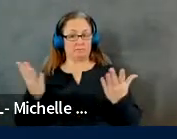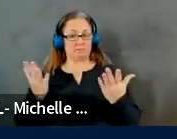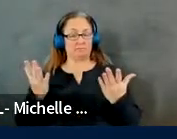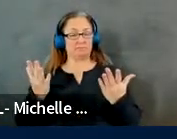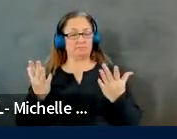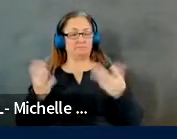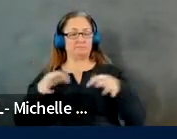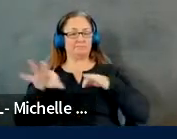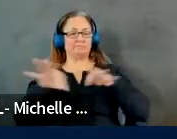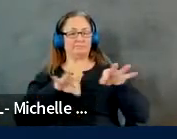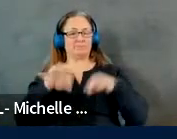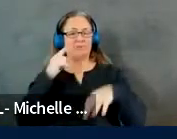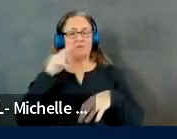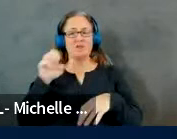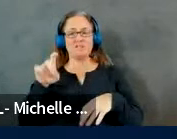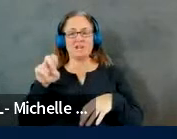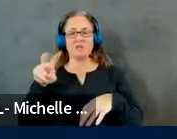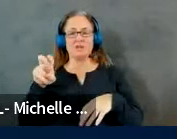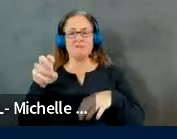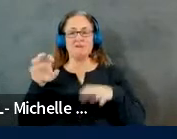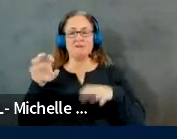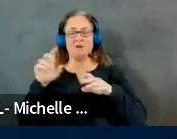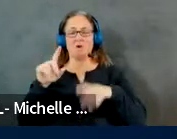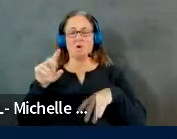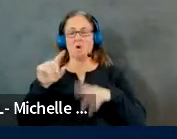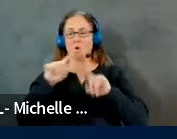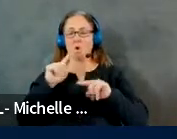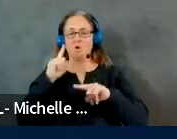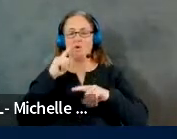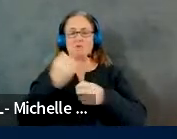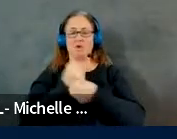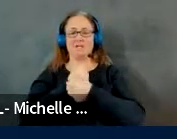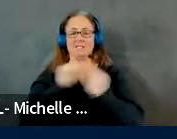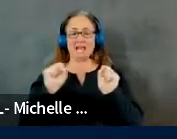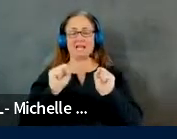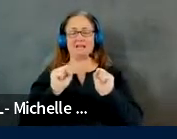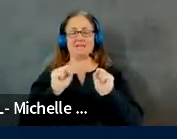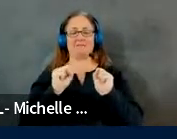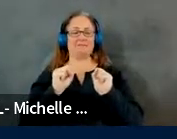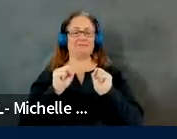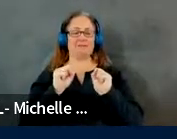in the executive order on safe, secure, and trustworthy development and use of artificial